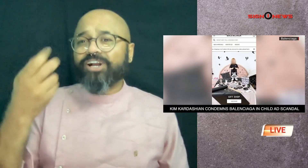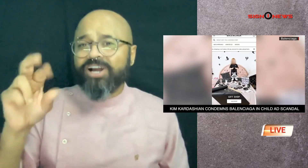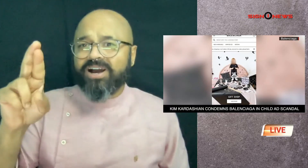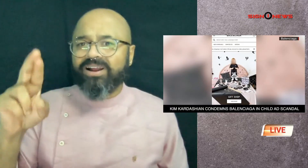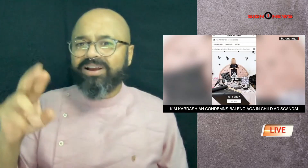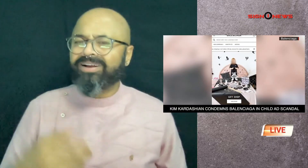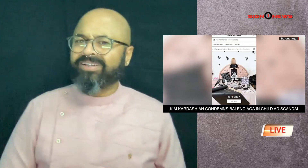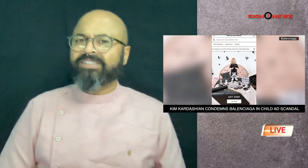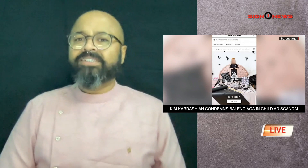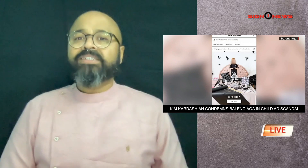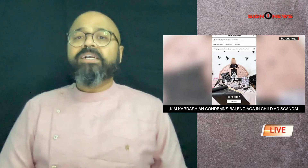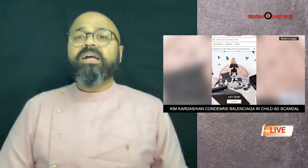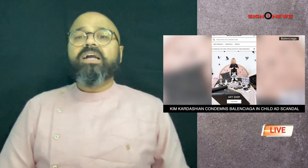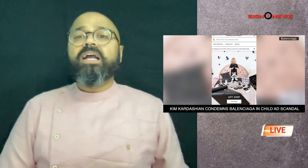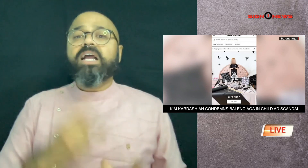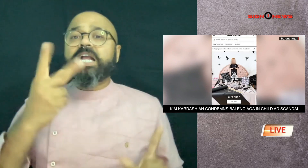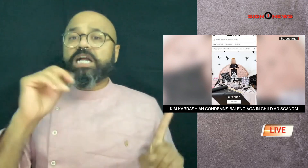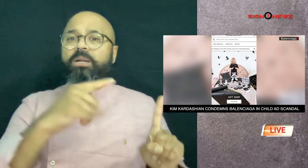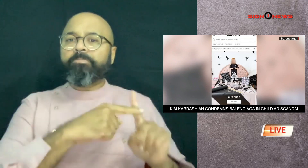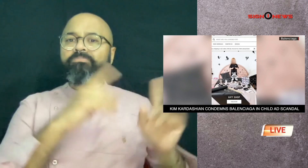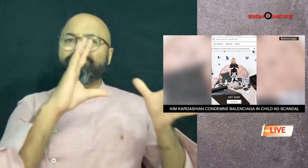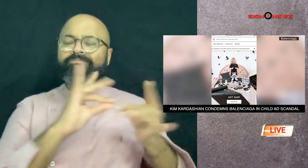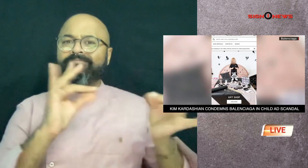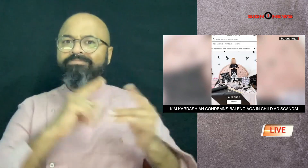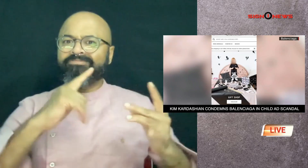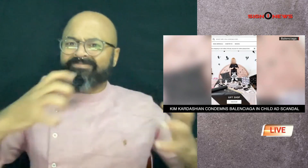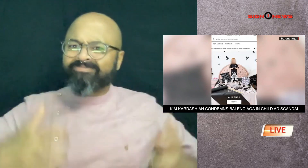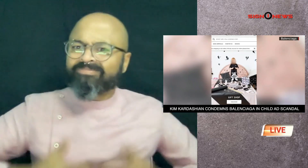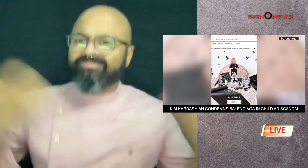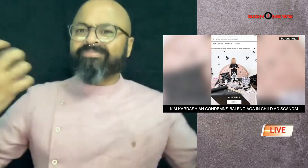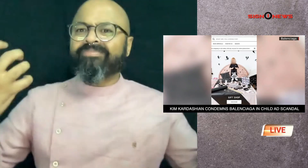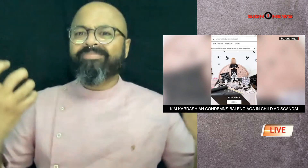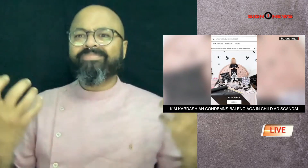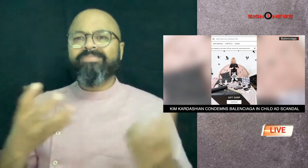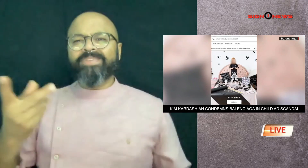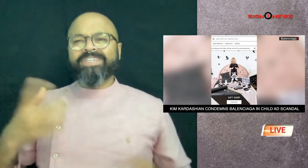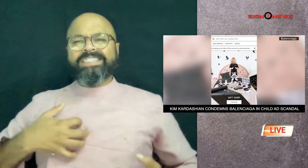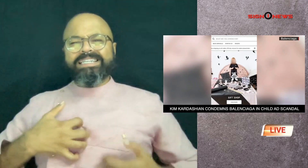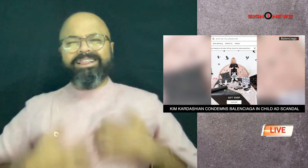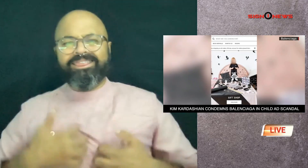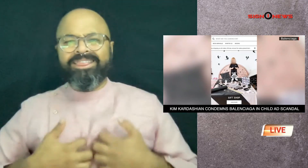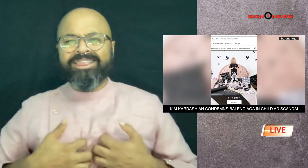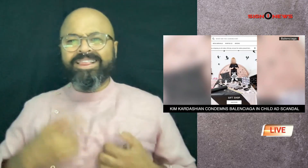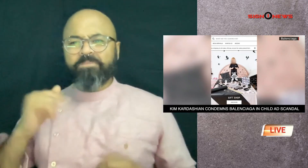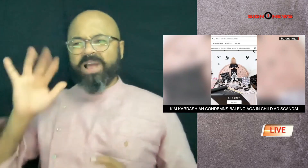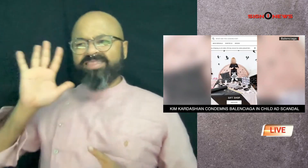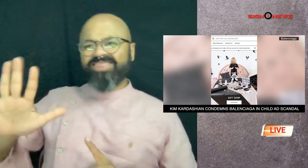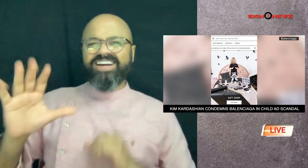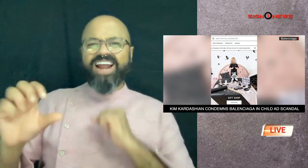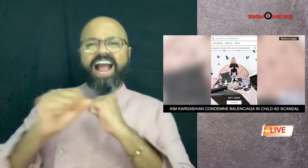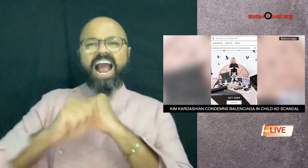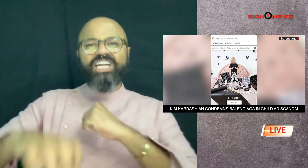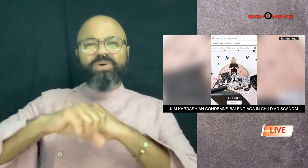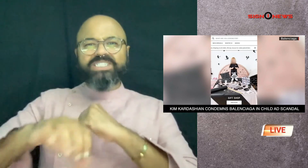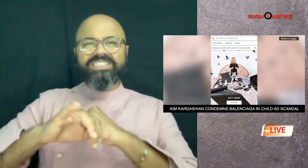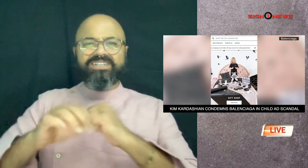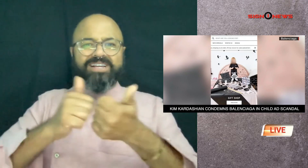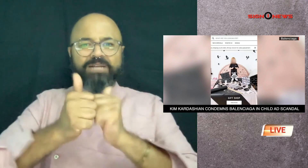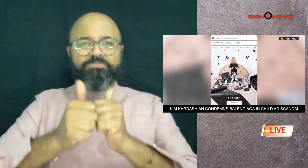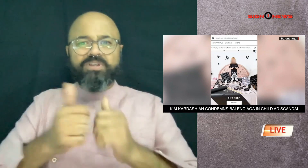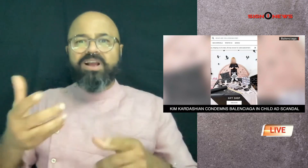in bondage gear Kardashian says she was outraged and disgusted by the ad campaign